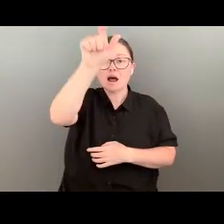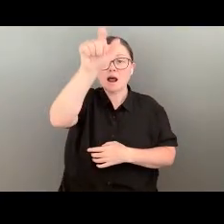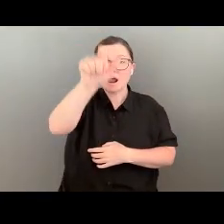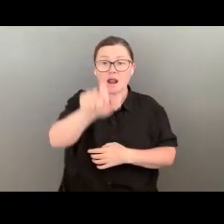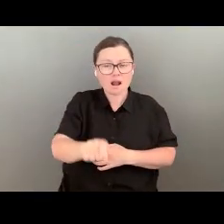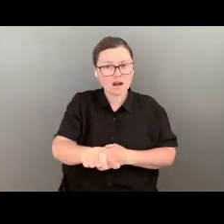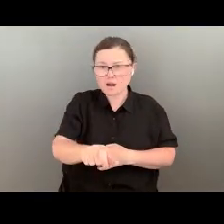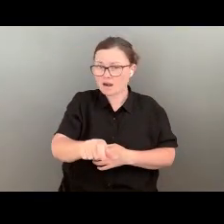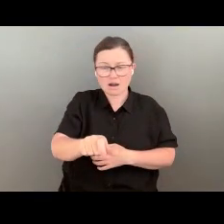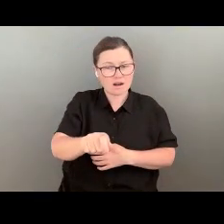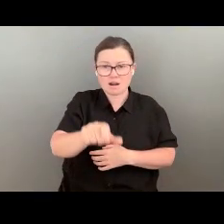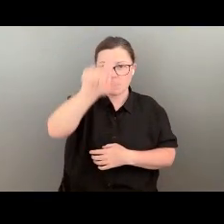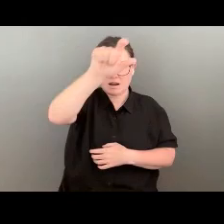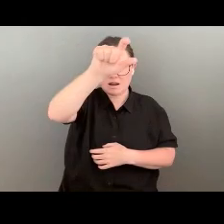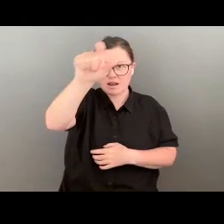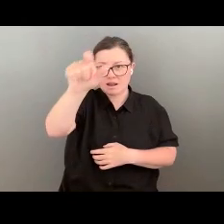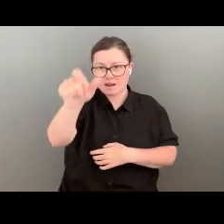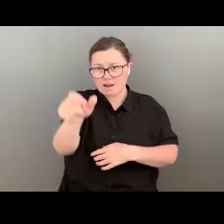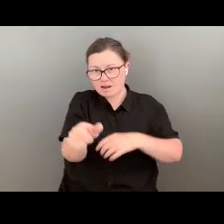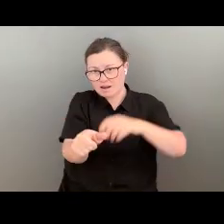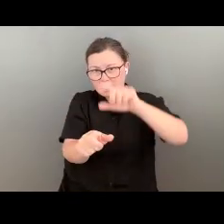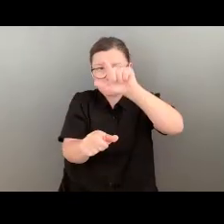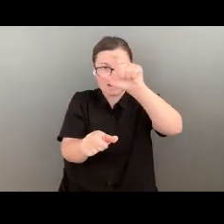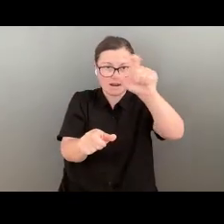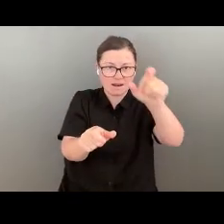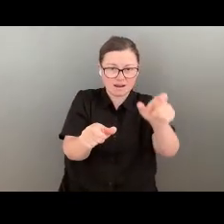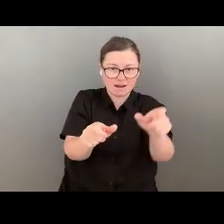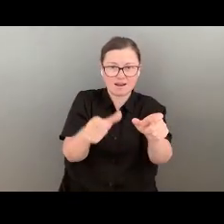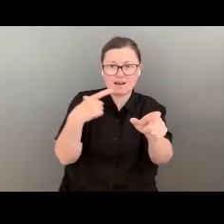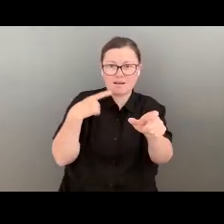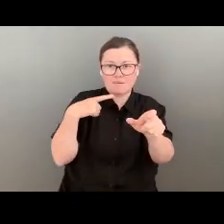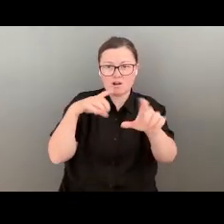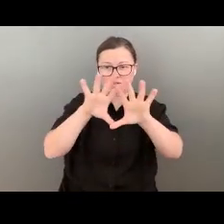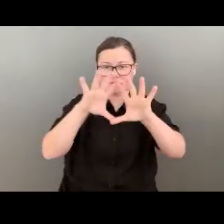and that allows the computer to then work out the depth of the object.